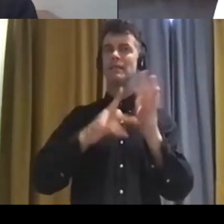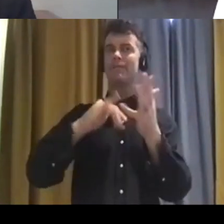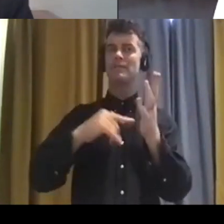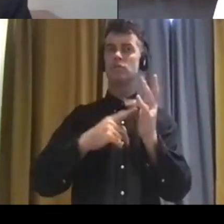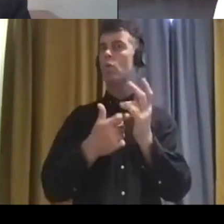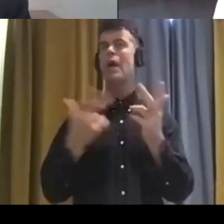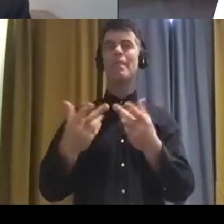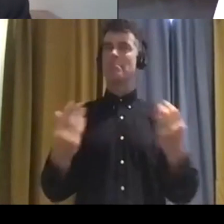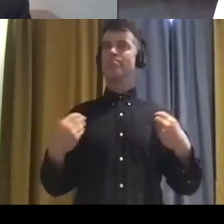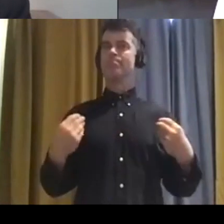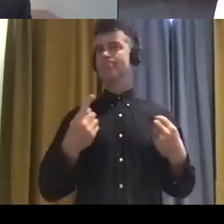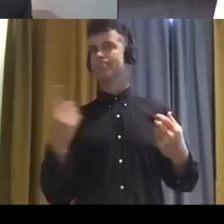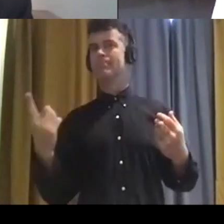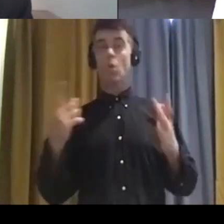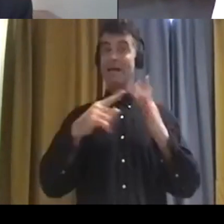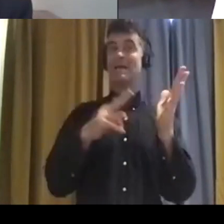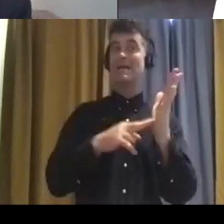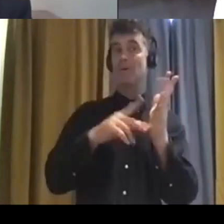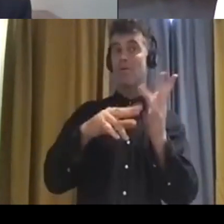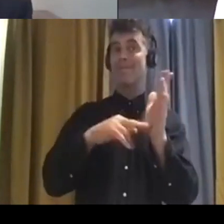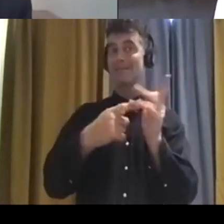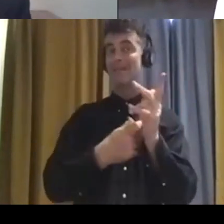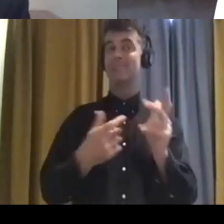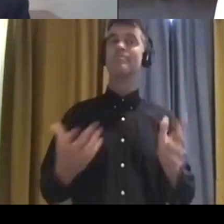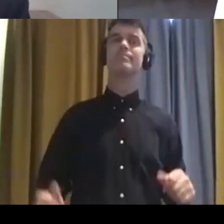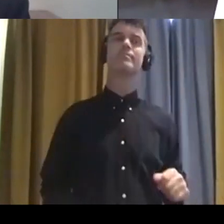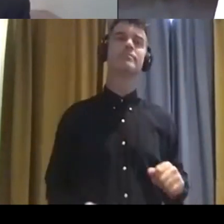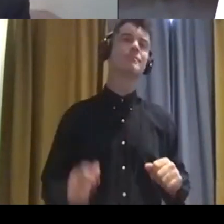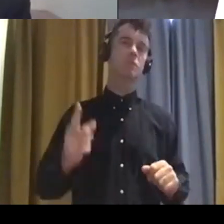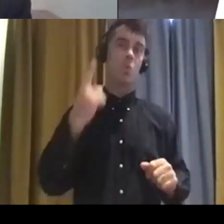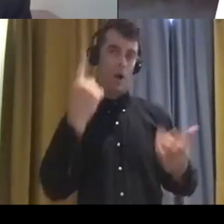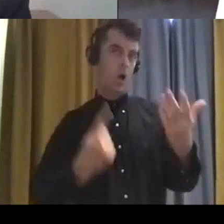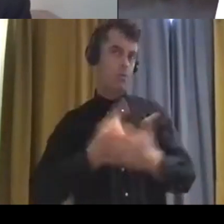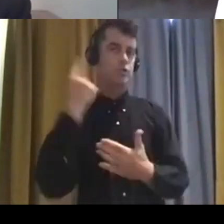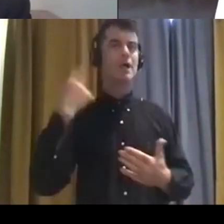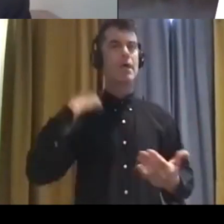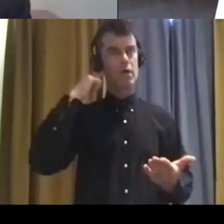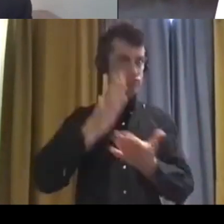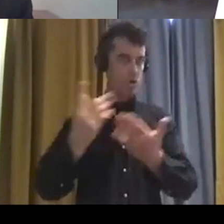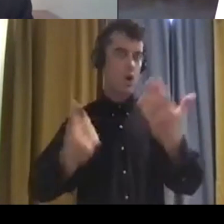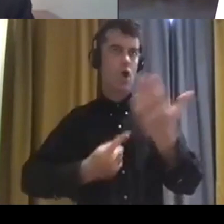so say that's one of the opportunities. I think there's a real opportunity to actually